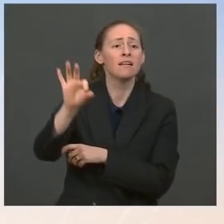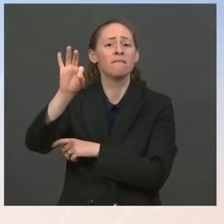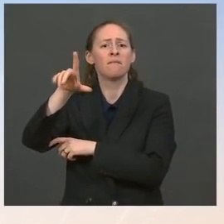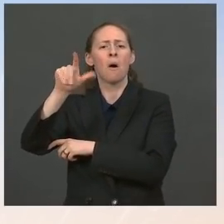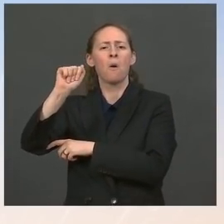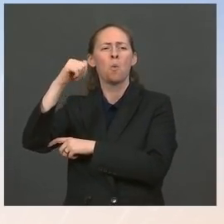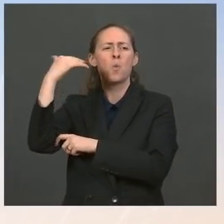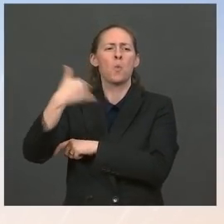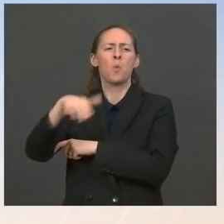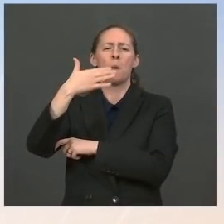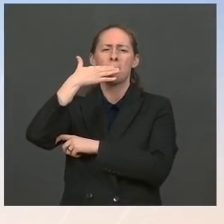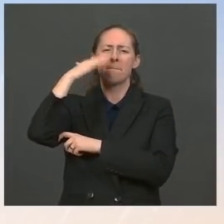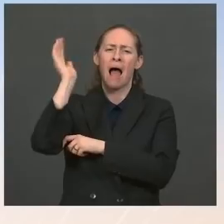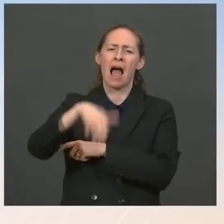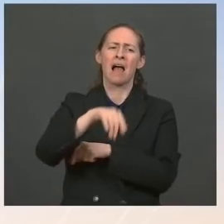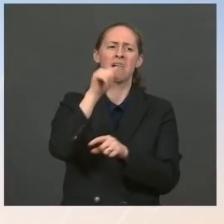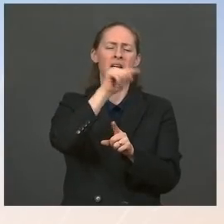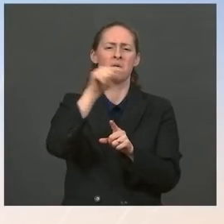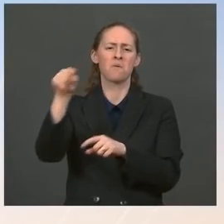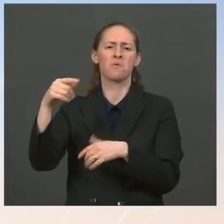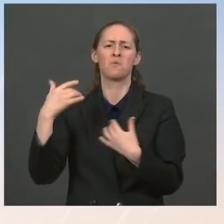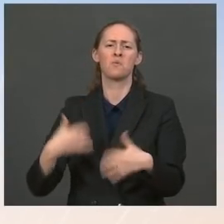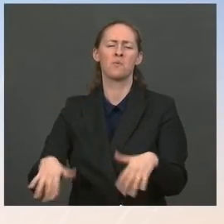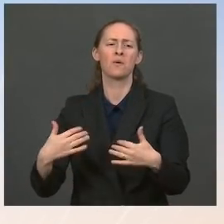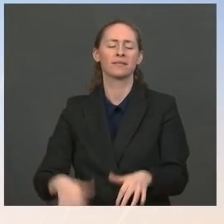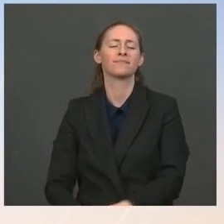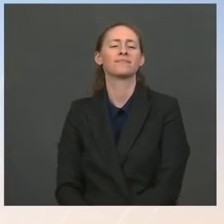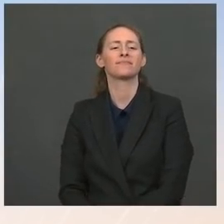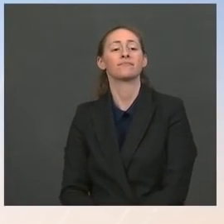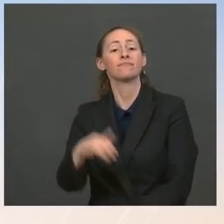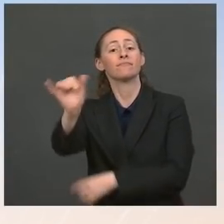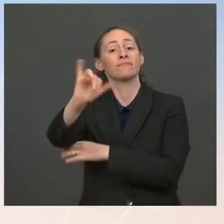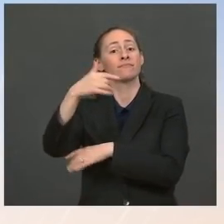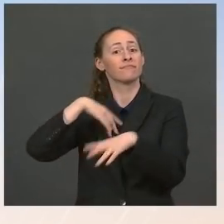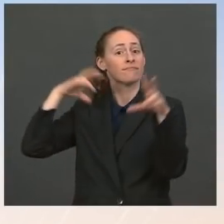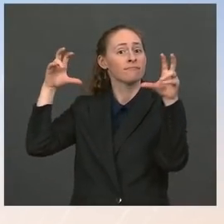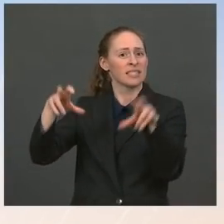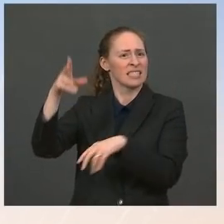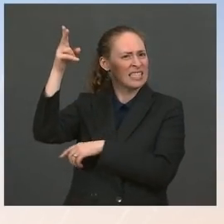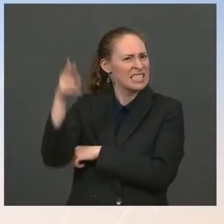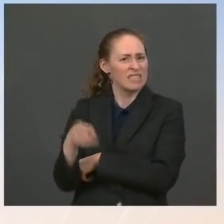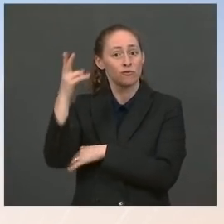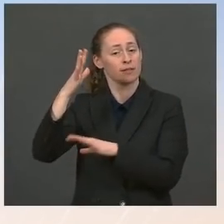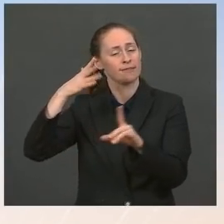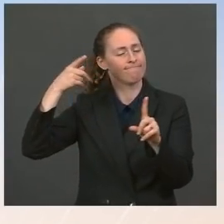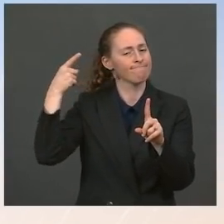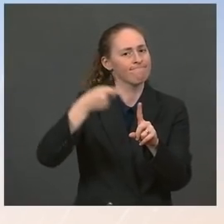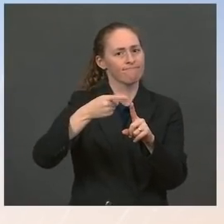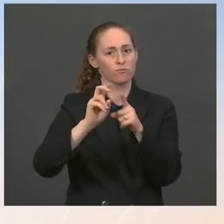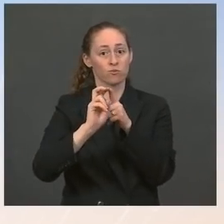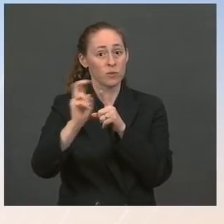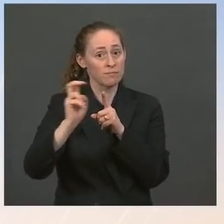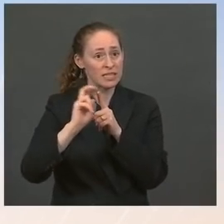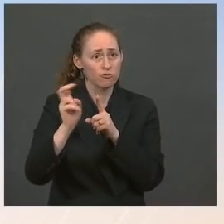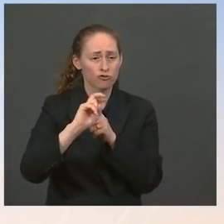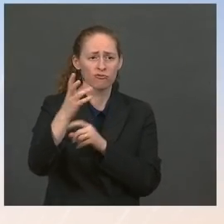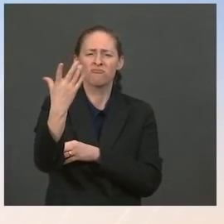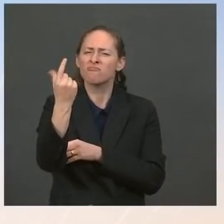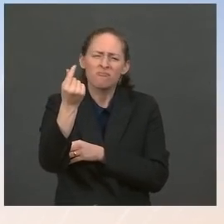It's also the largest investment in public transit ever, with funding that will expand service to communities of all sizes, including improvements for seniors